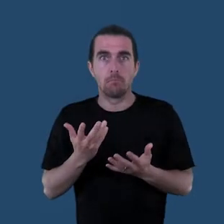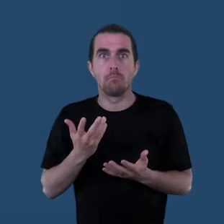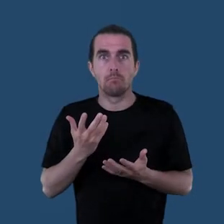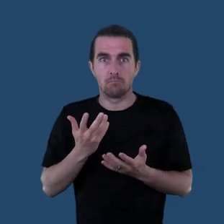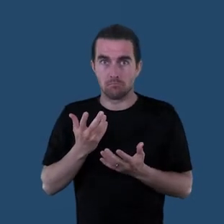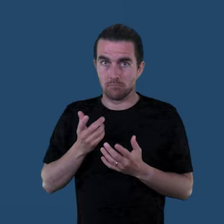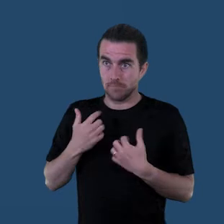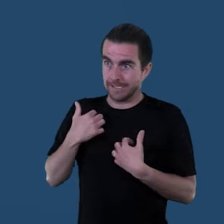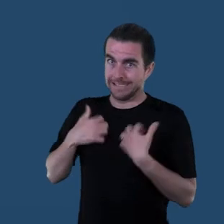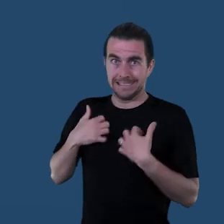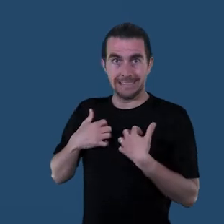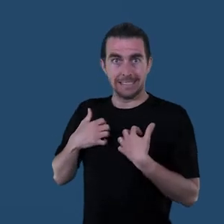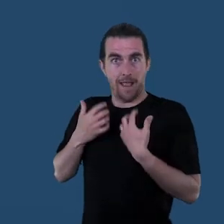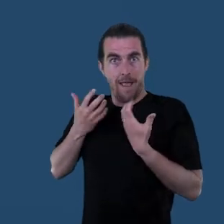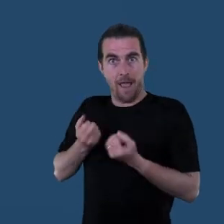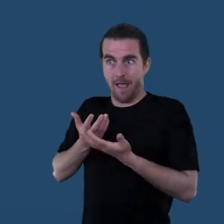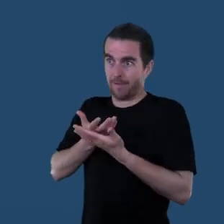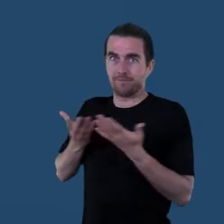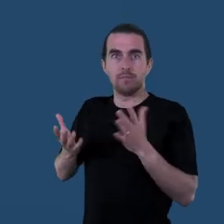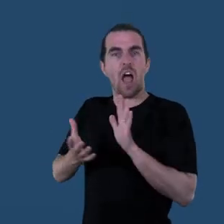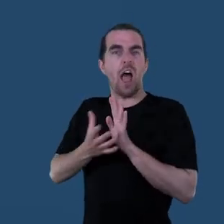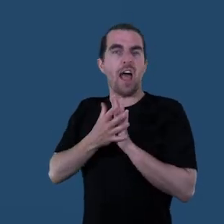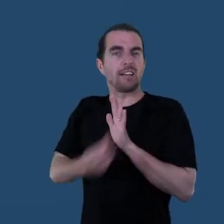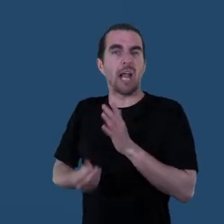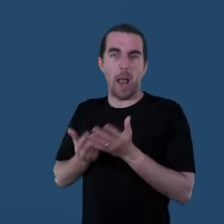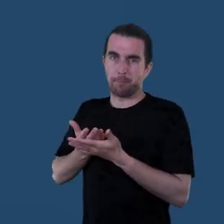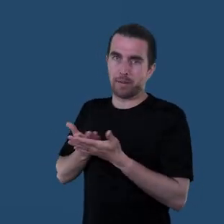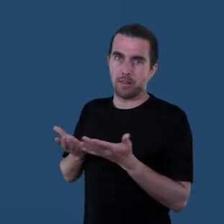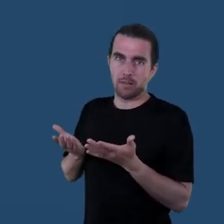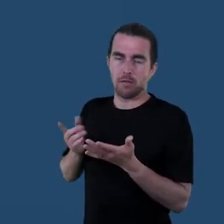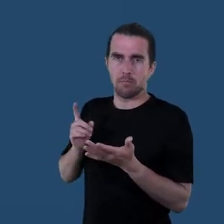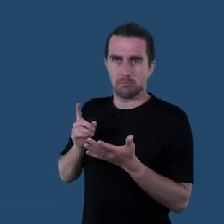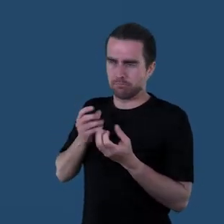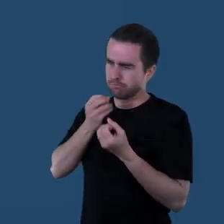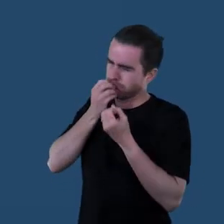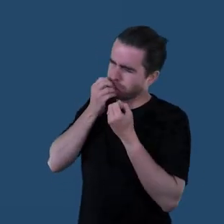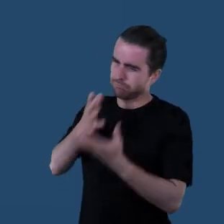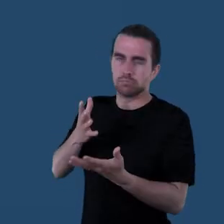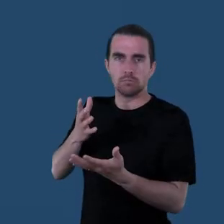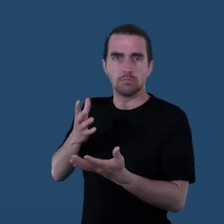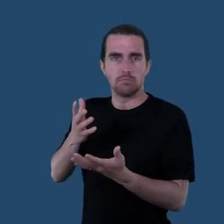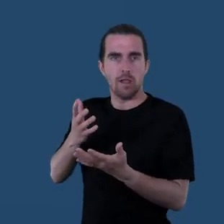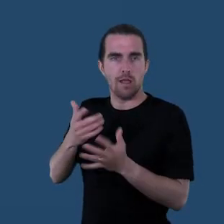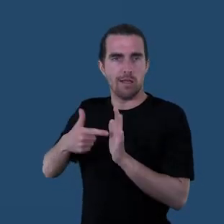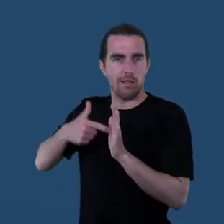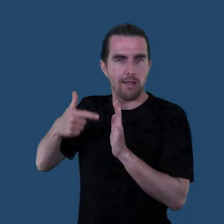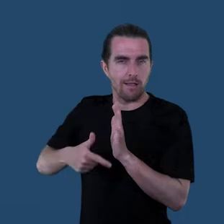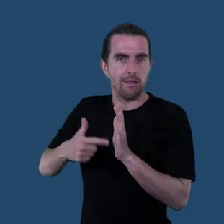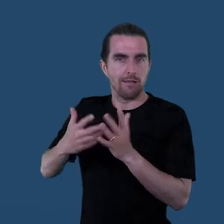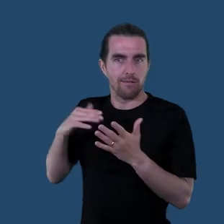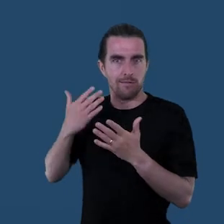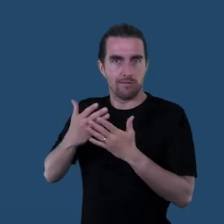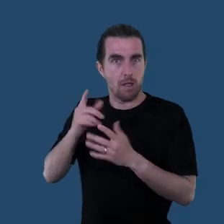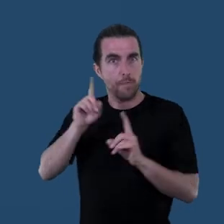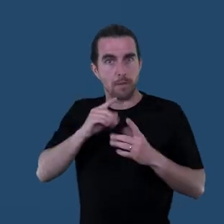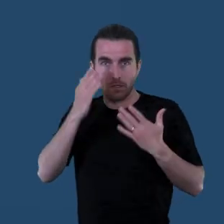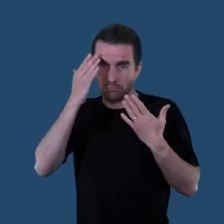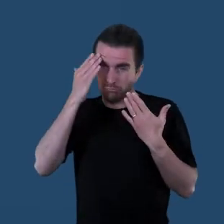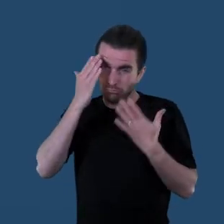it was exciting to have it just as an example of this incredible species. Those people could have had no idea